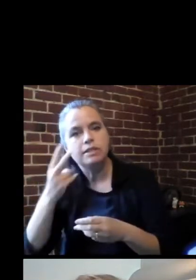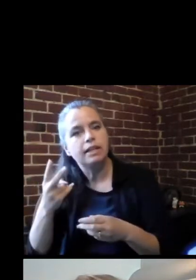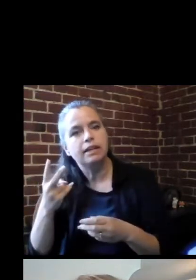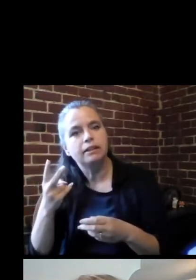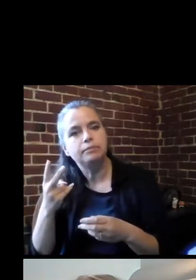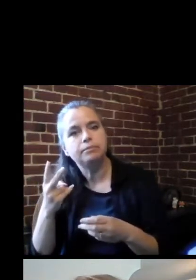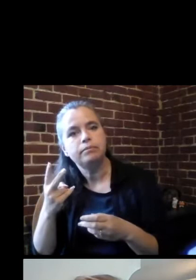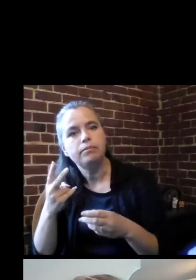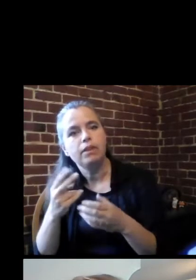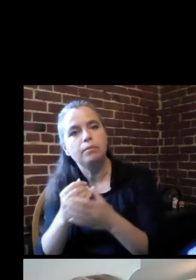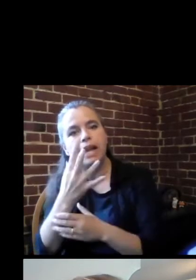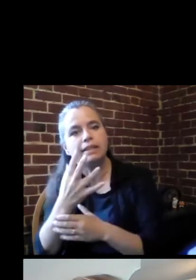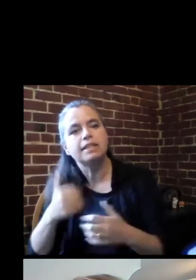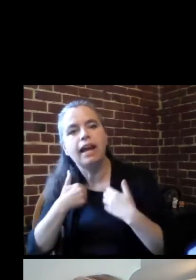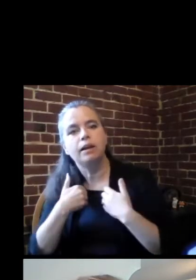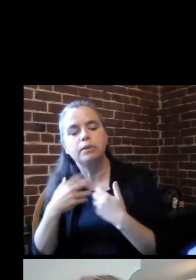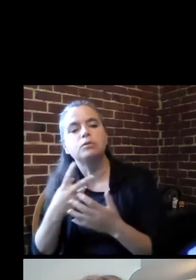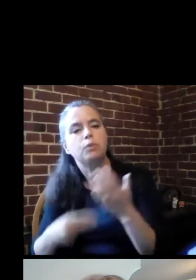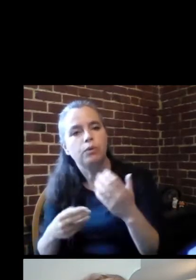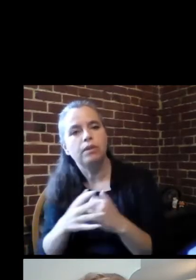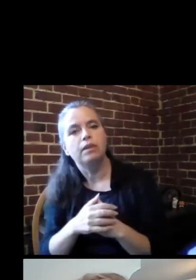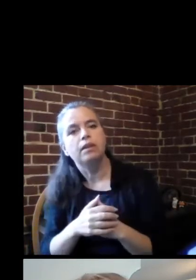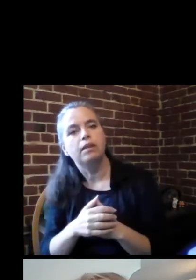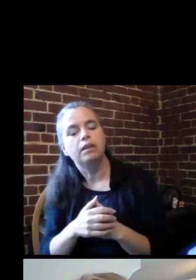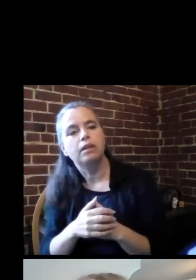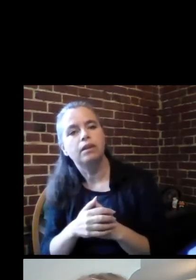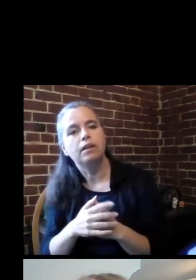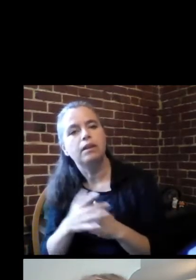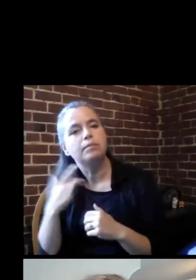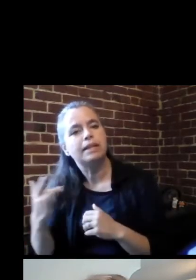And we look at microremains from both plants and animals. But primarily plants.